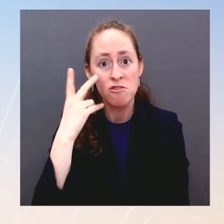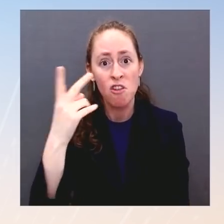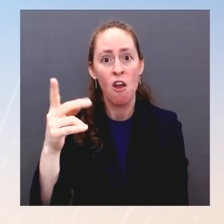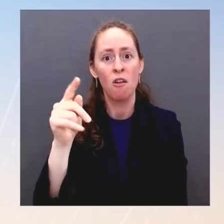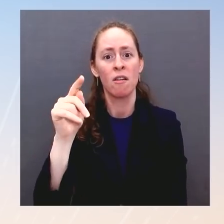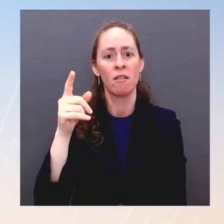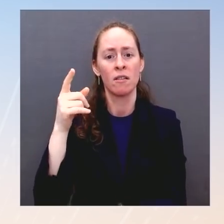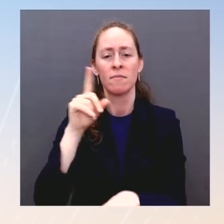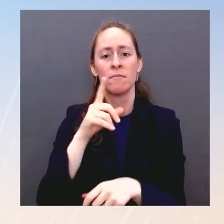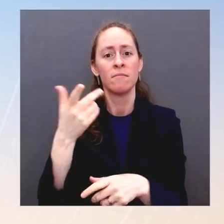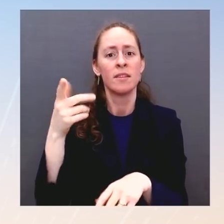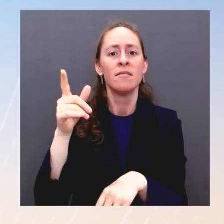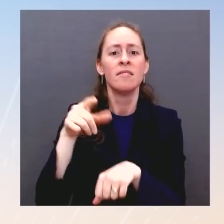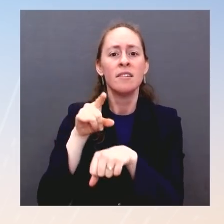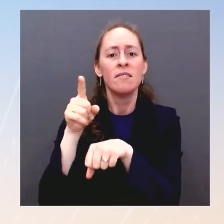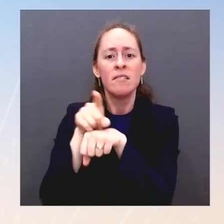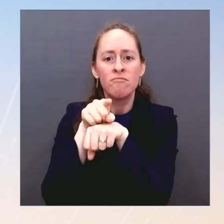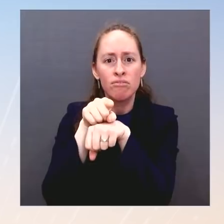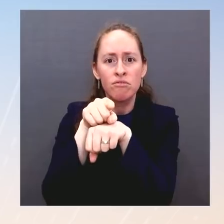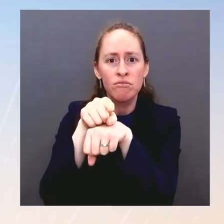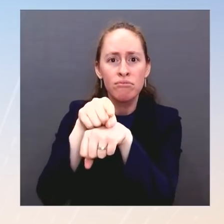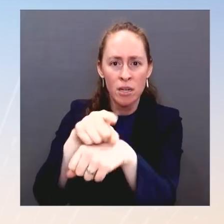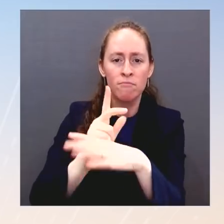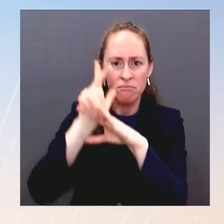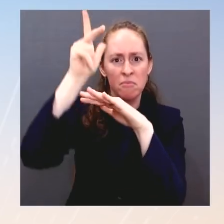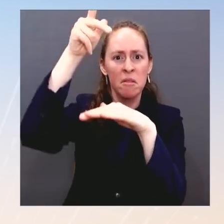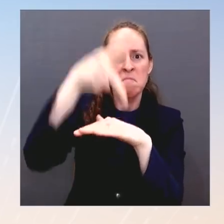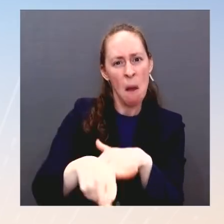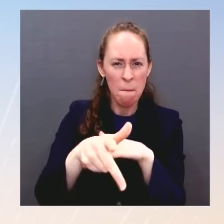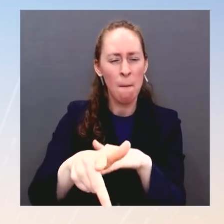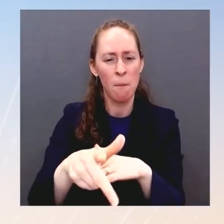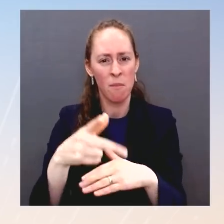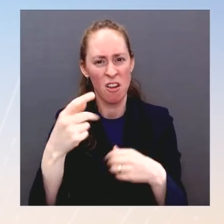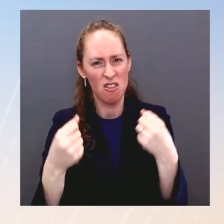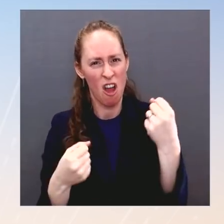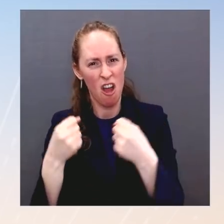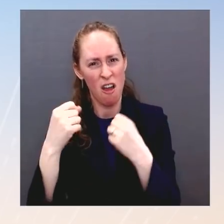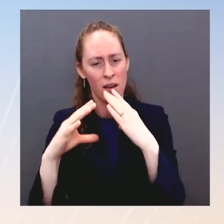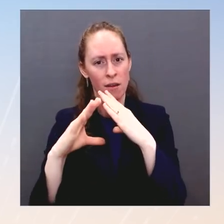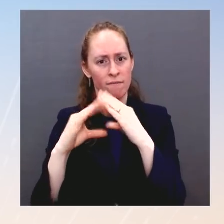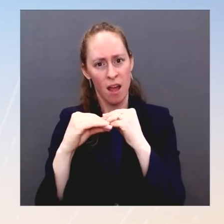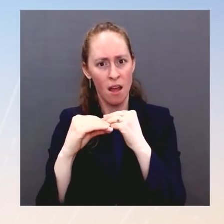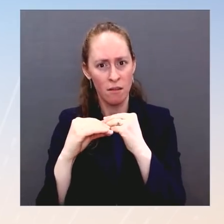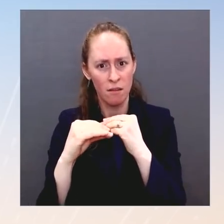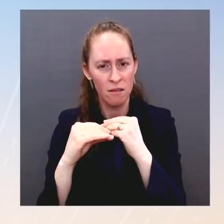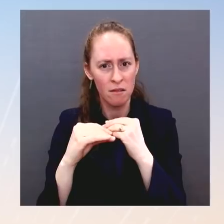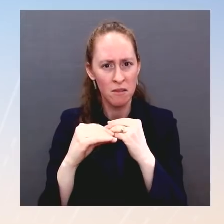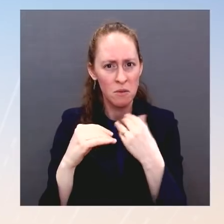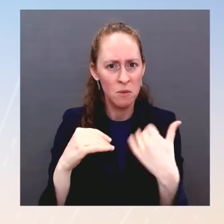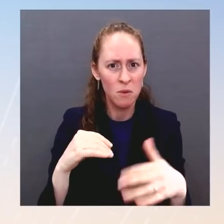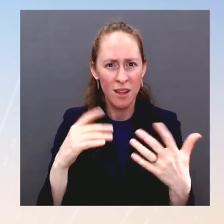is the President watching this happen? His reaction to this? His message to those anti-war protesters? Ms. Psaki: Well, I mean, it's -- there are --